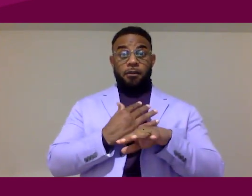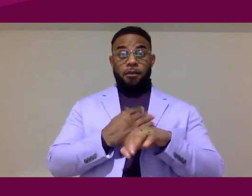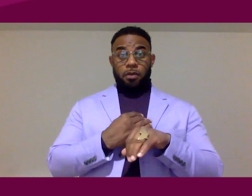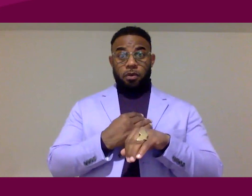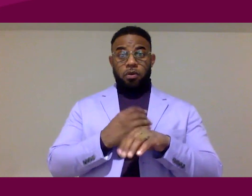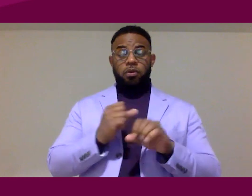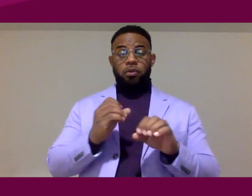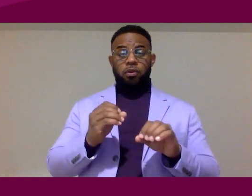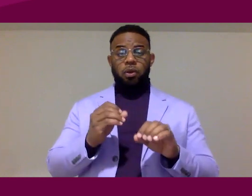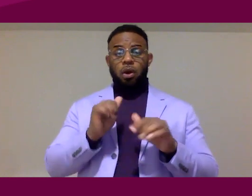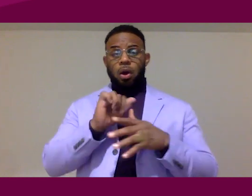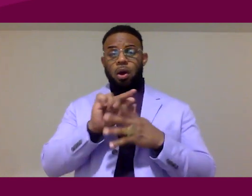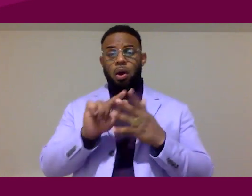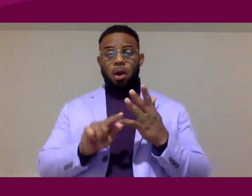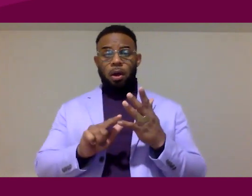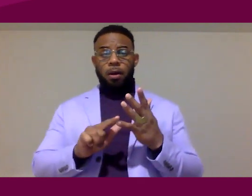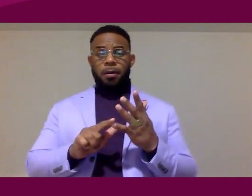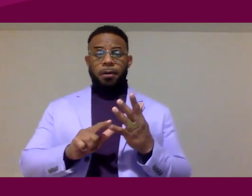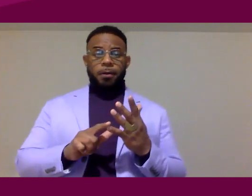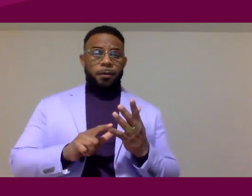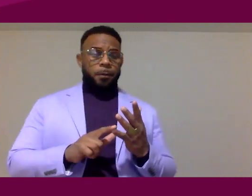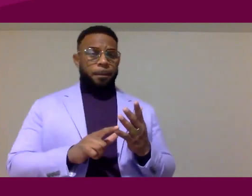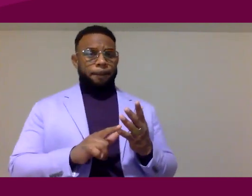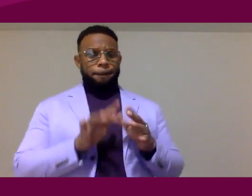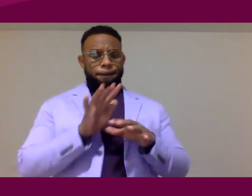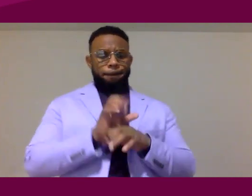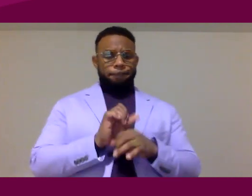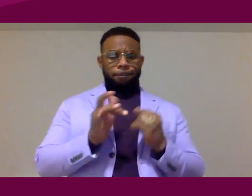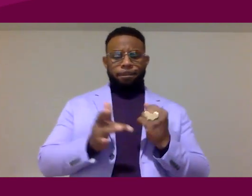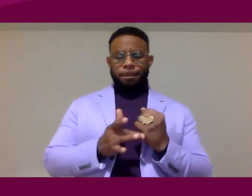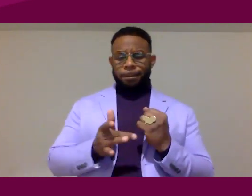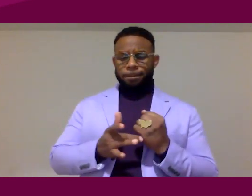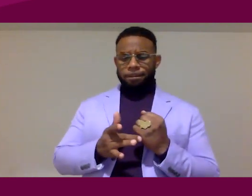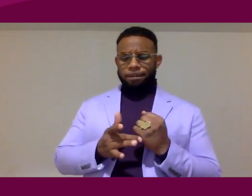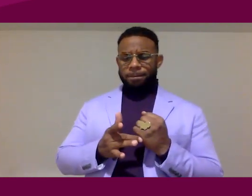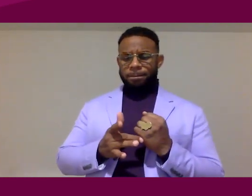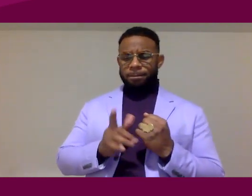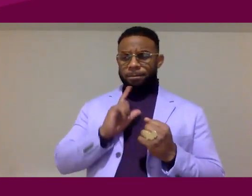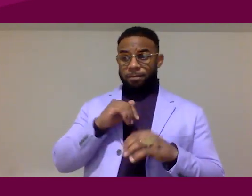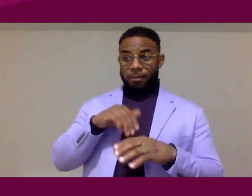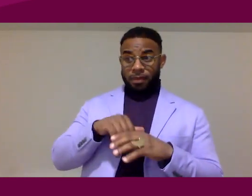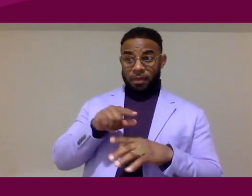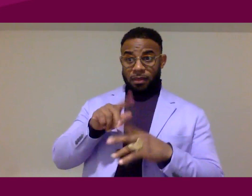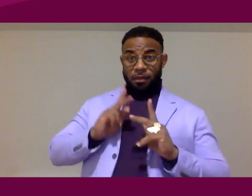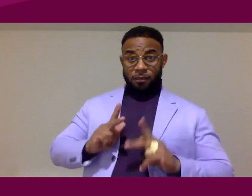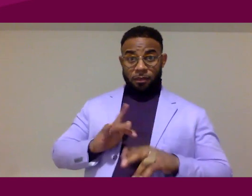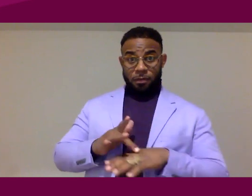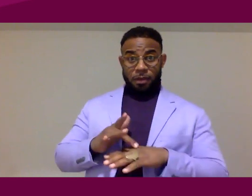And so all of the adaptive technologies that were in those physical spaces now need to